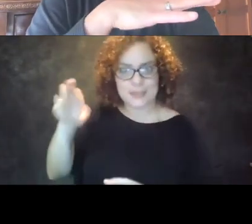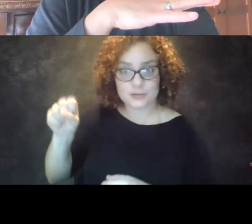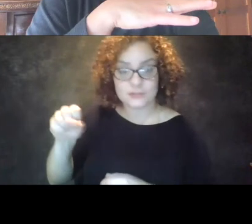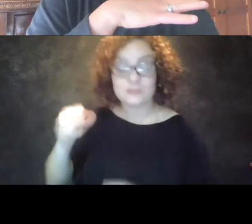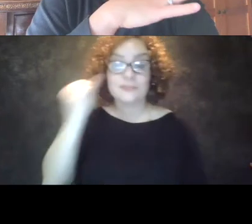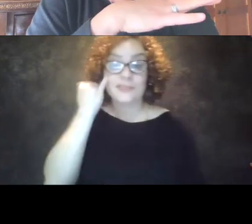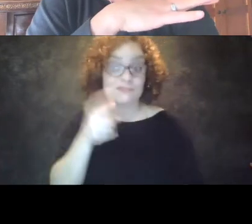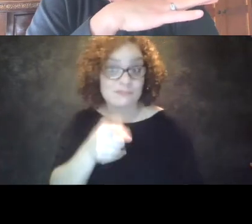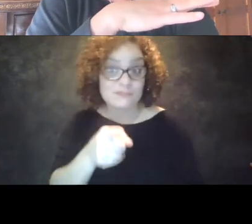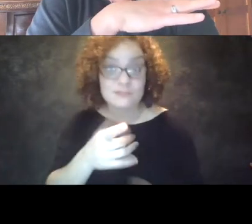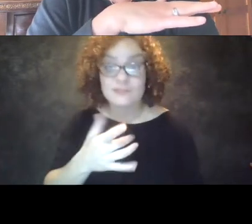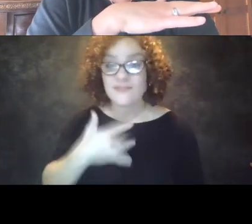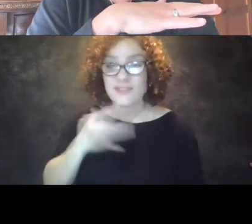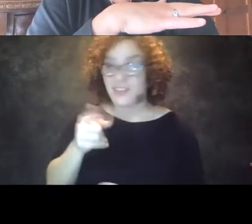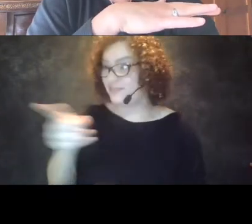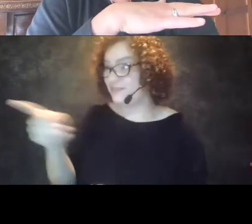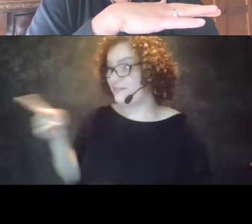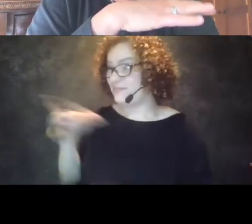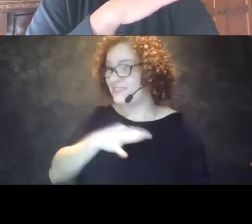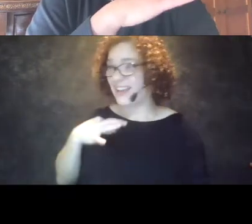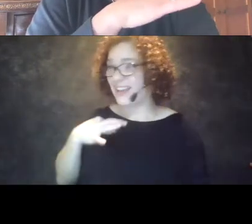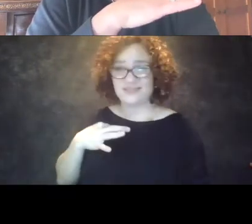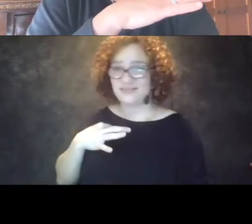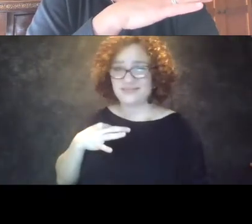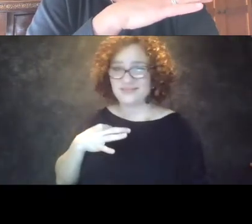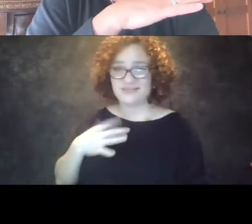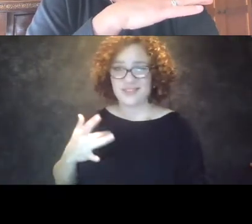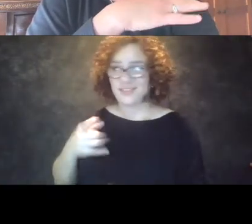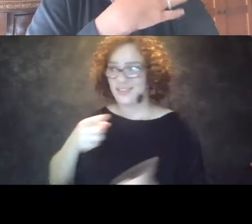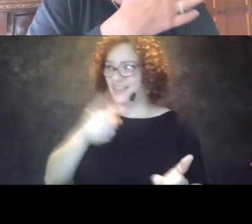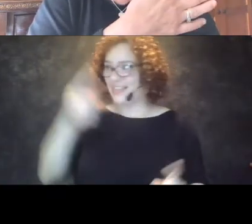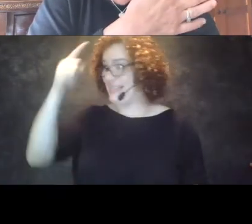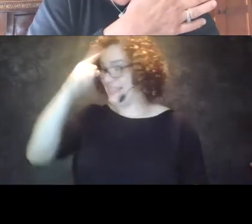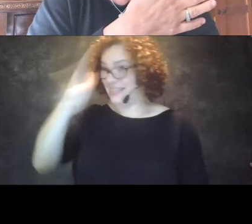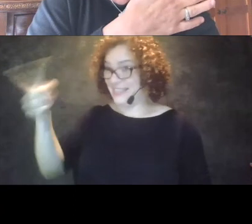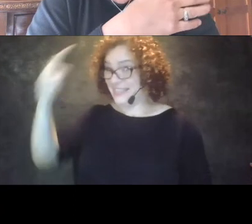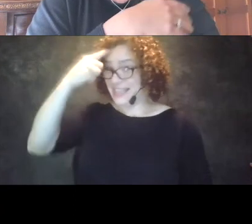or you're working with staff that don't have those same high expectations or don't understand